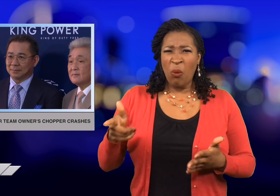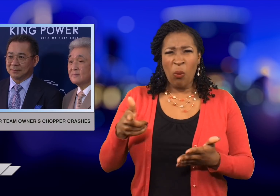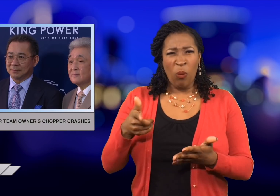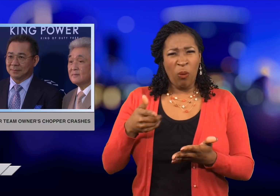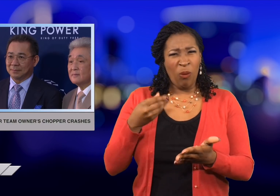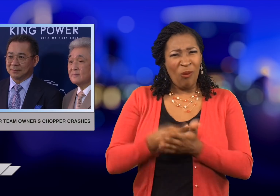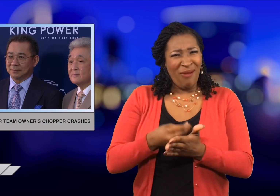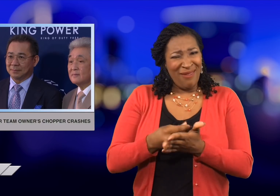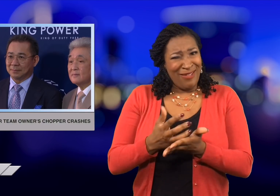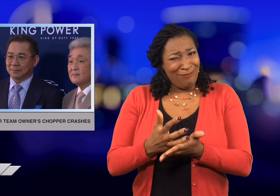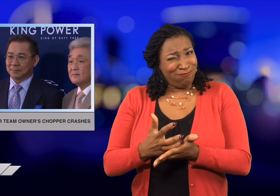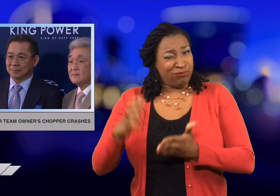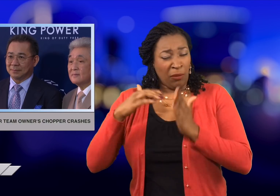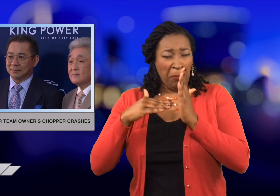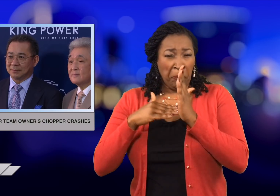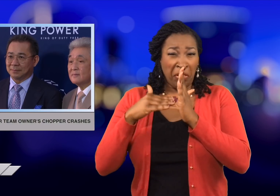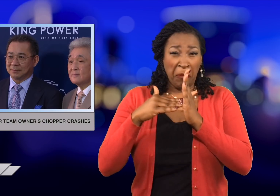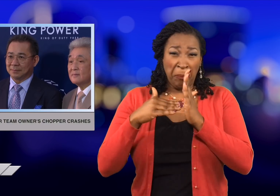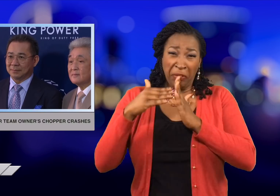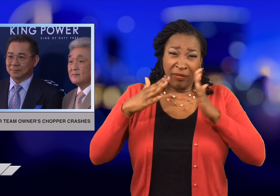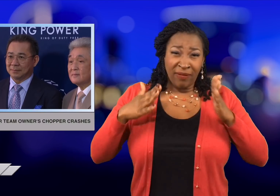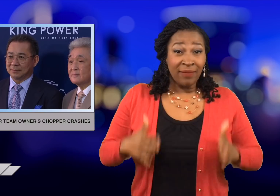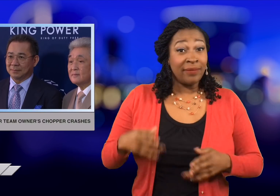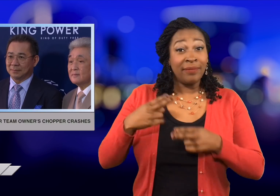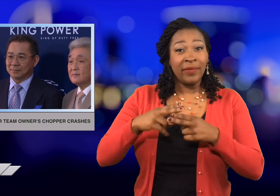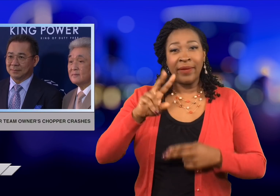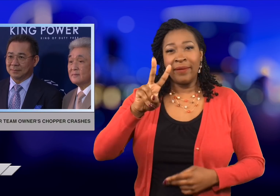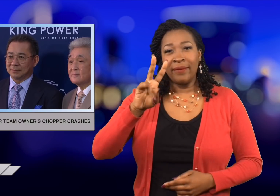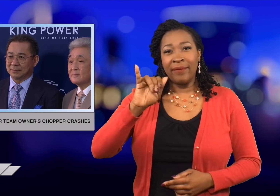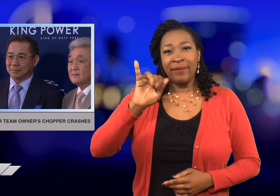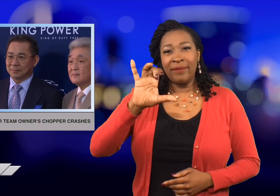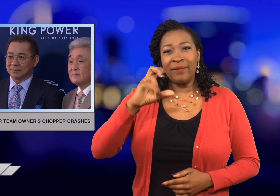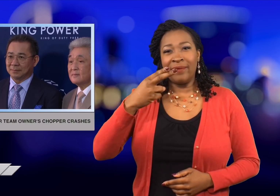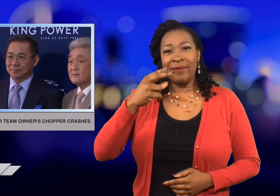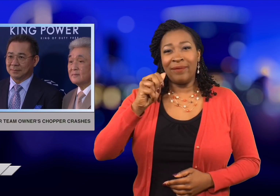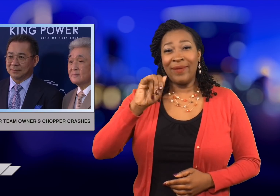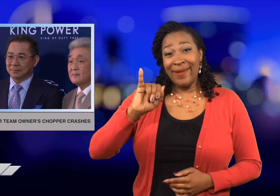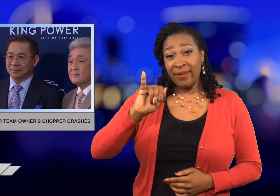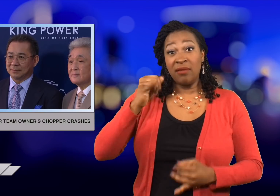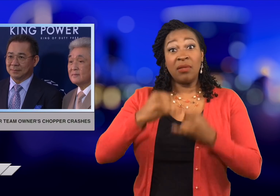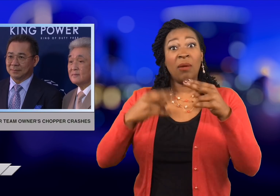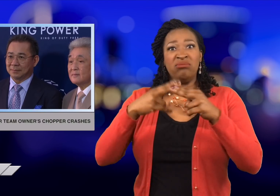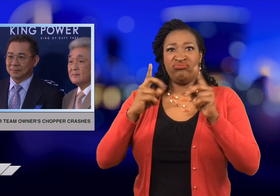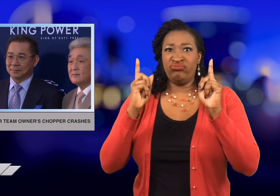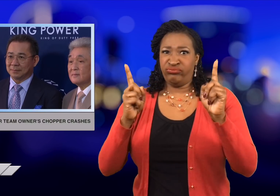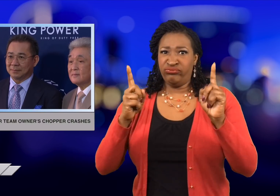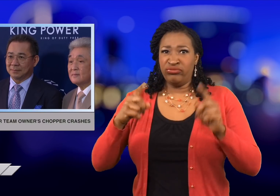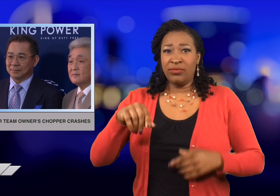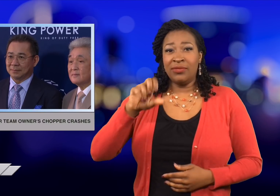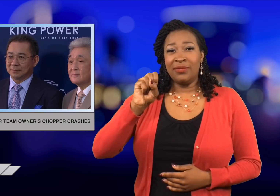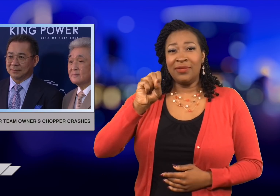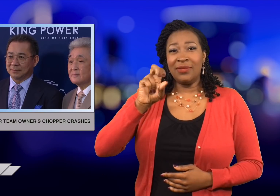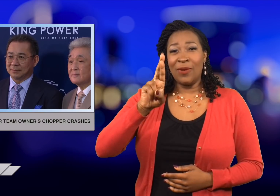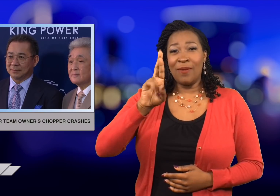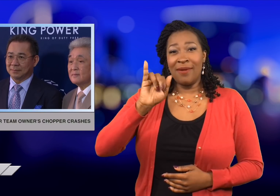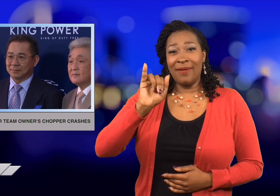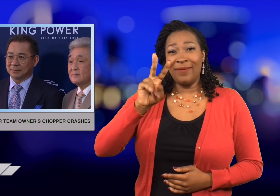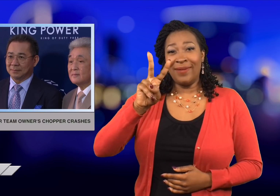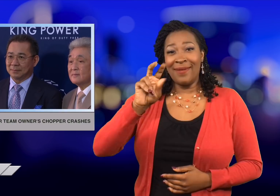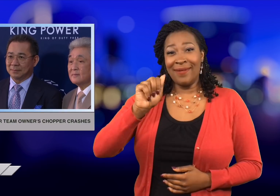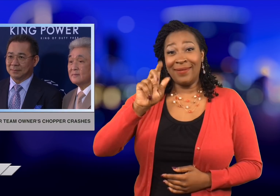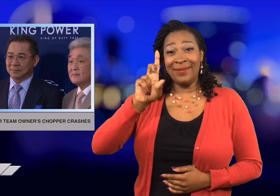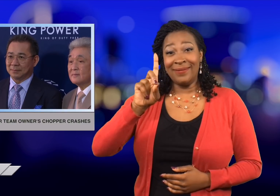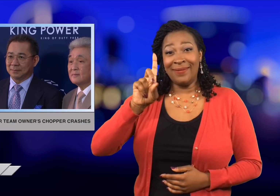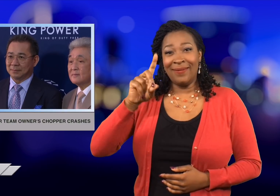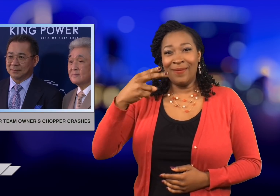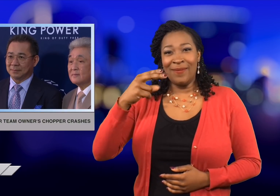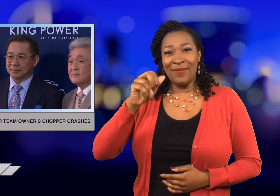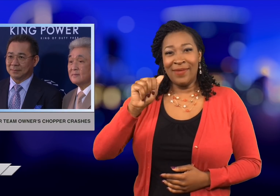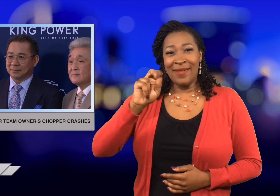Vichai Srivaddhanaprabha is alive.